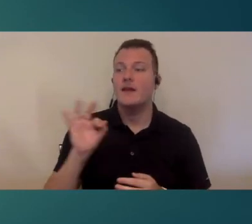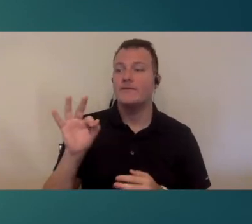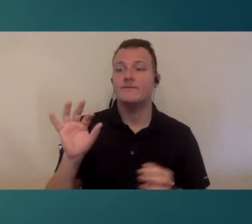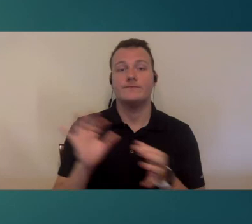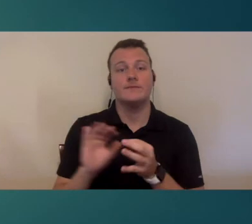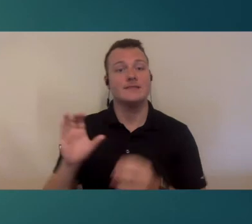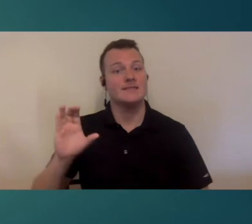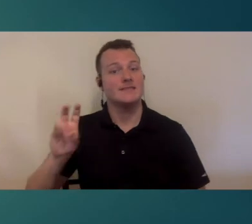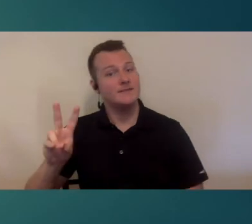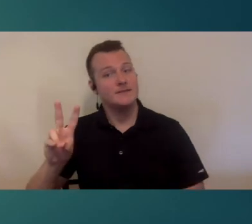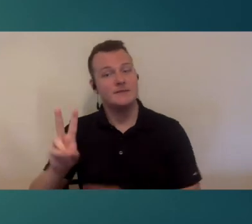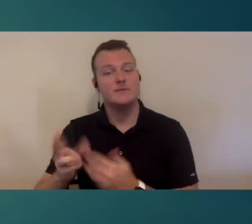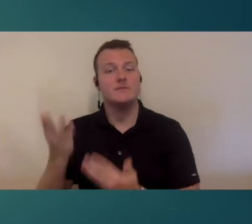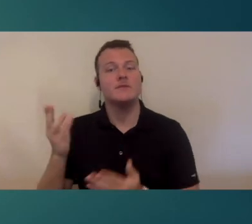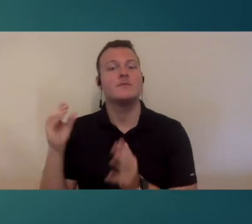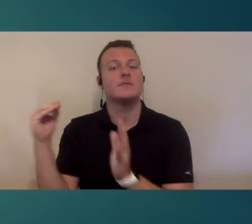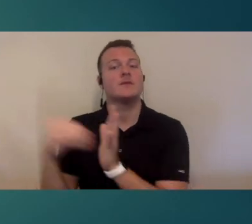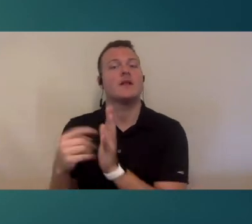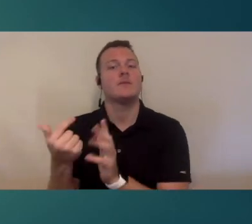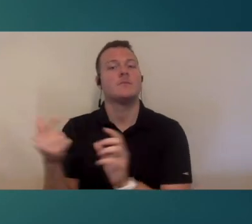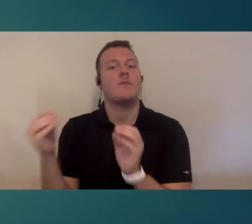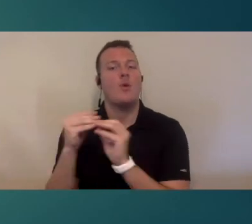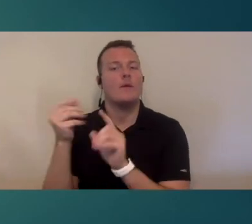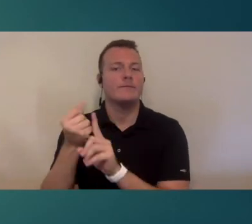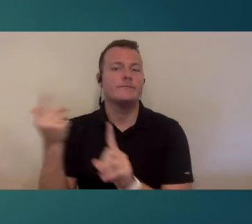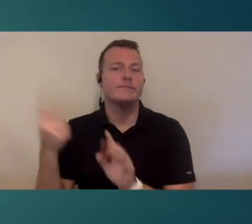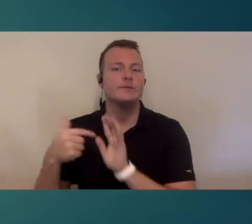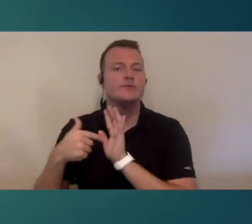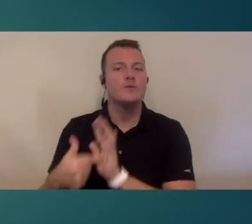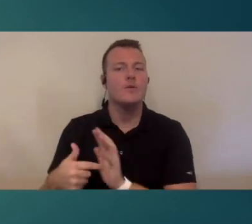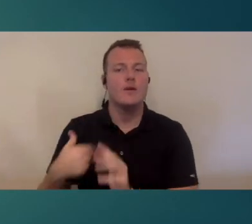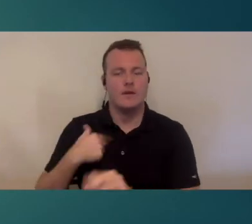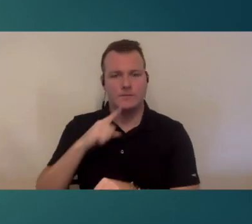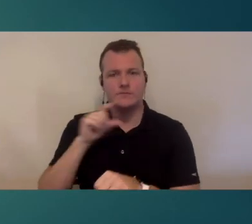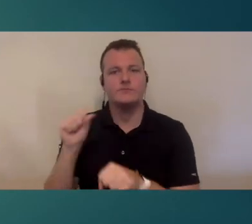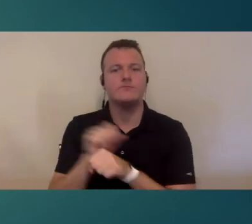your CV, then you might put more of that just to show, you know, I really have a